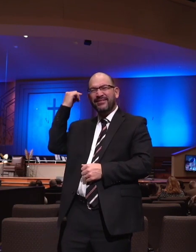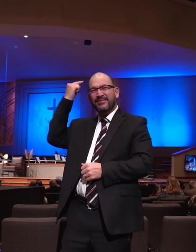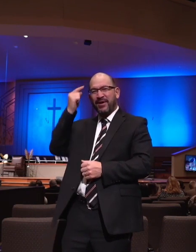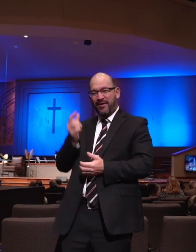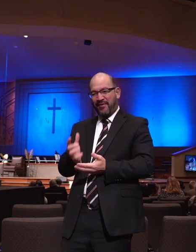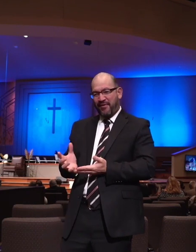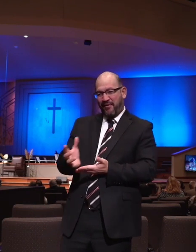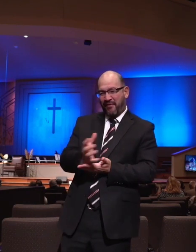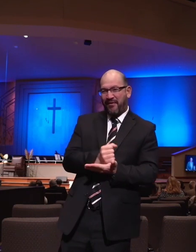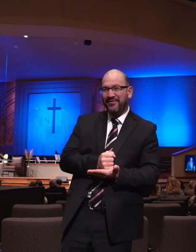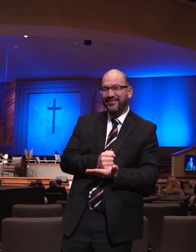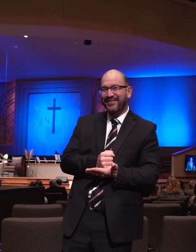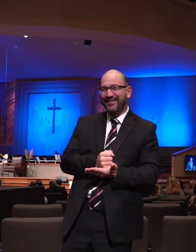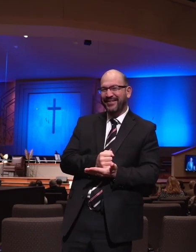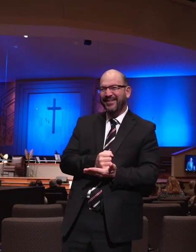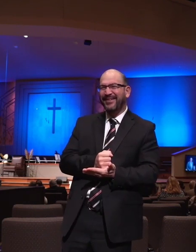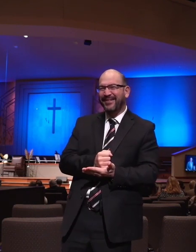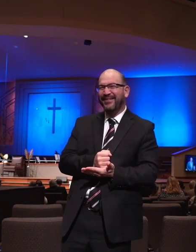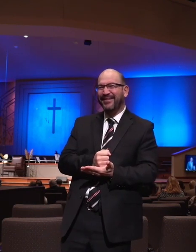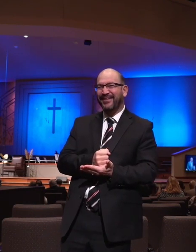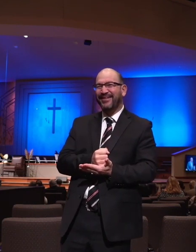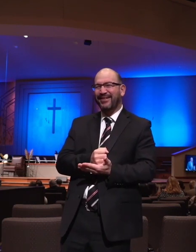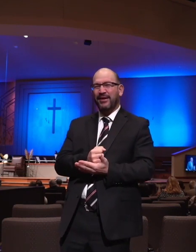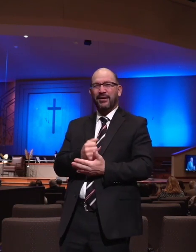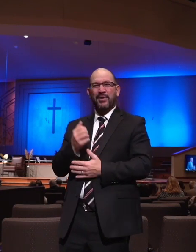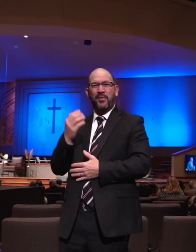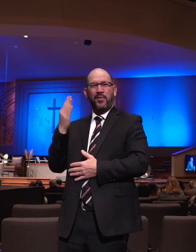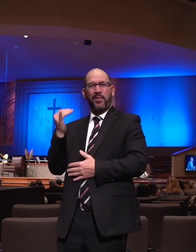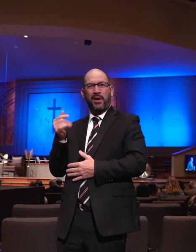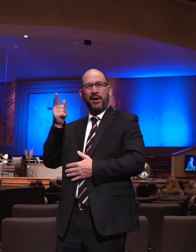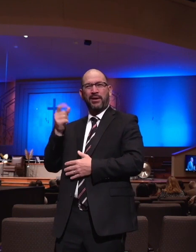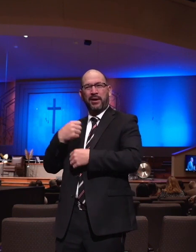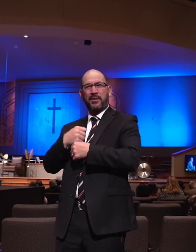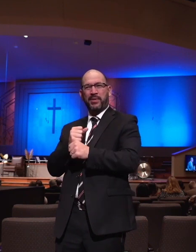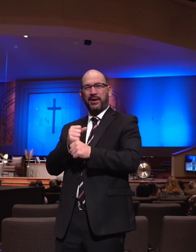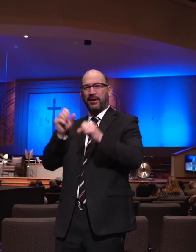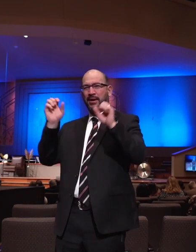the way do you ever think about this why in the world did God create pumpkins